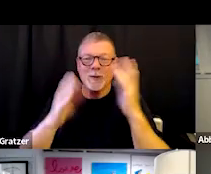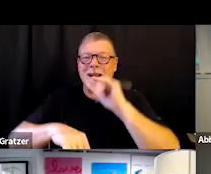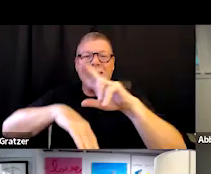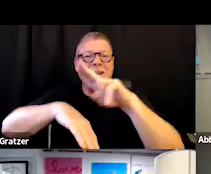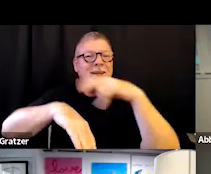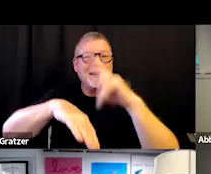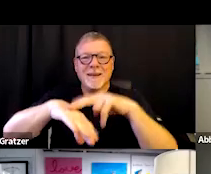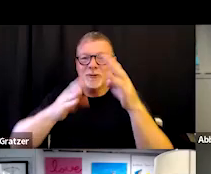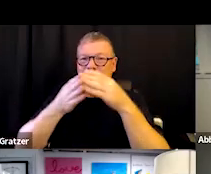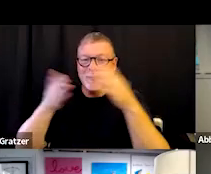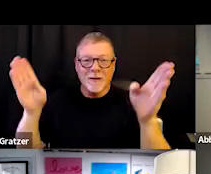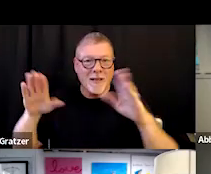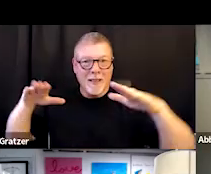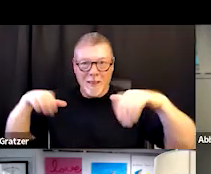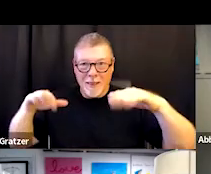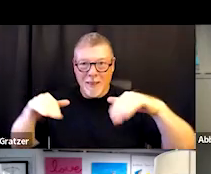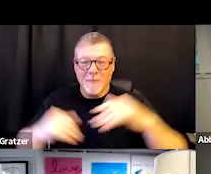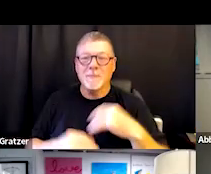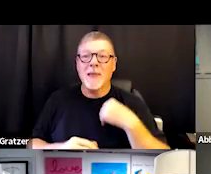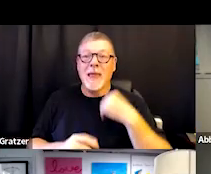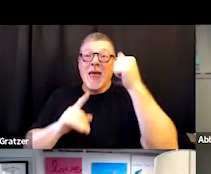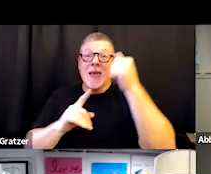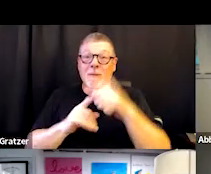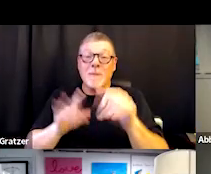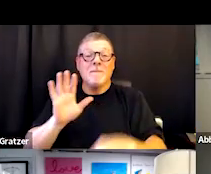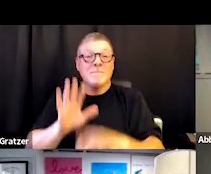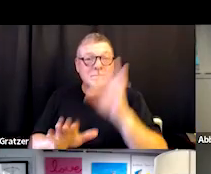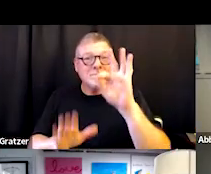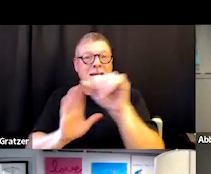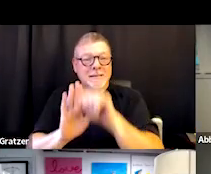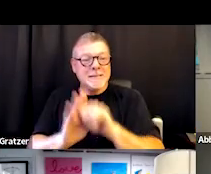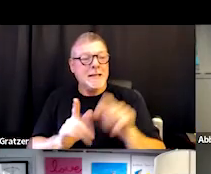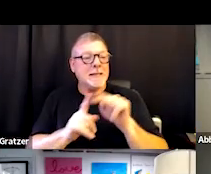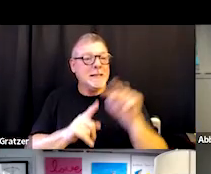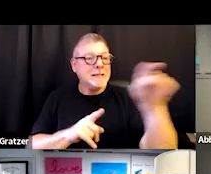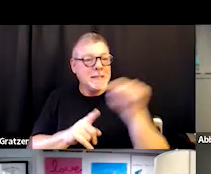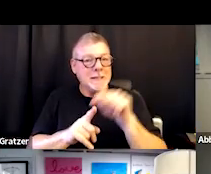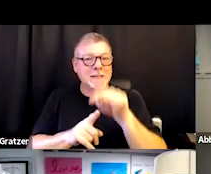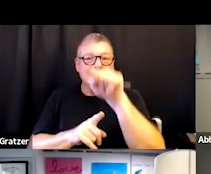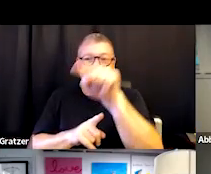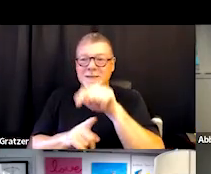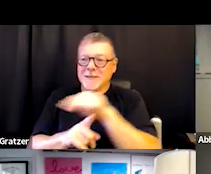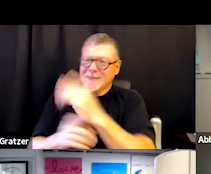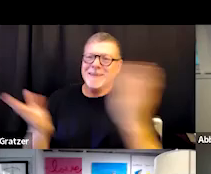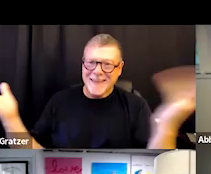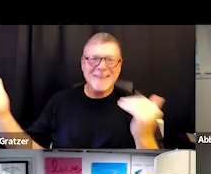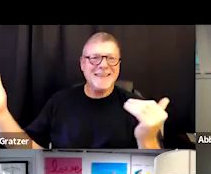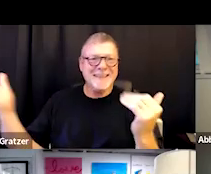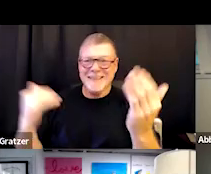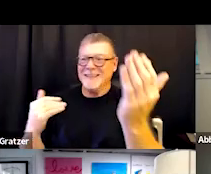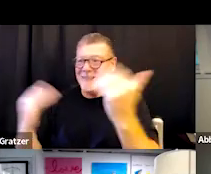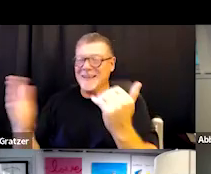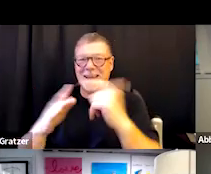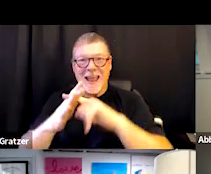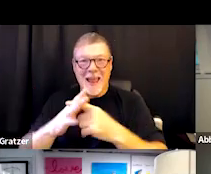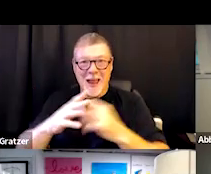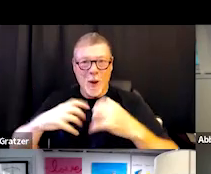And I remember finding my neighbor states and saying, let's get together and talk about how we're gonna start getting this program going.